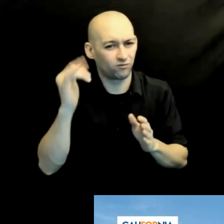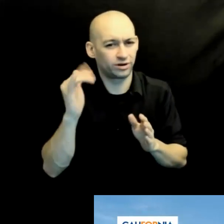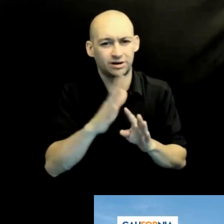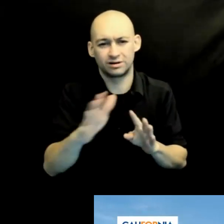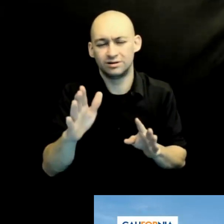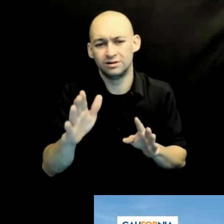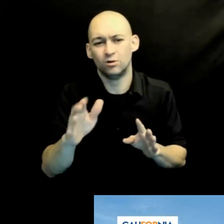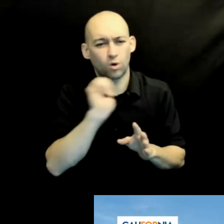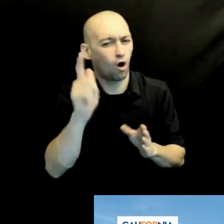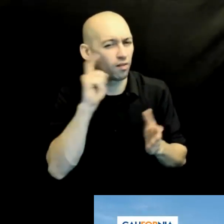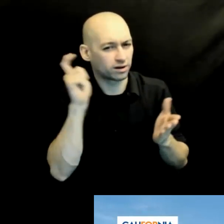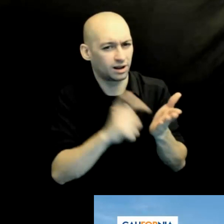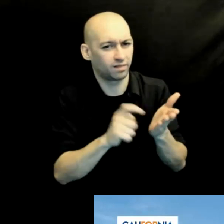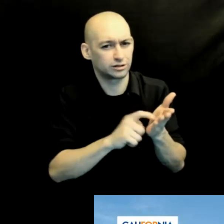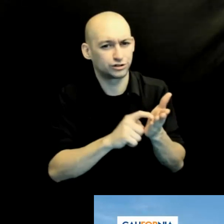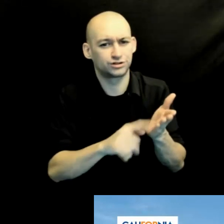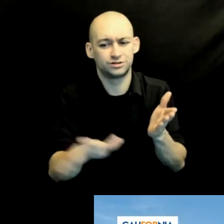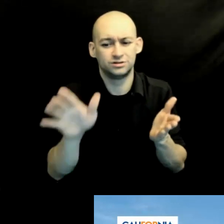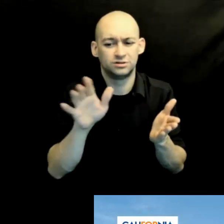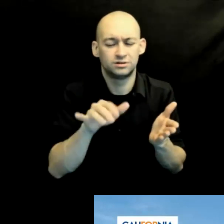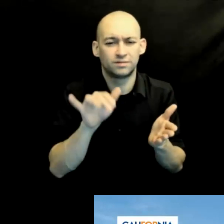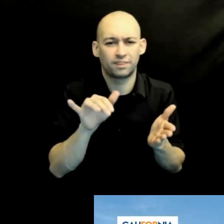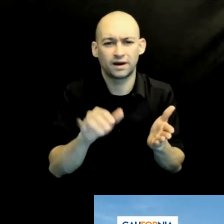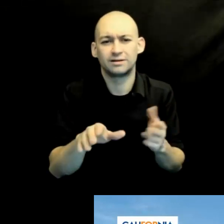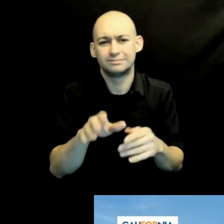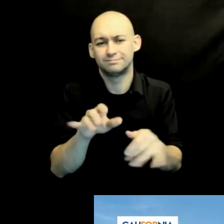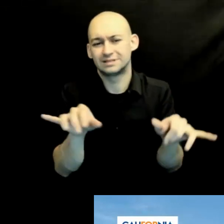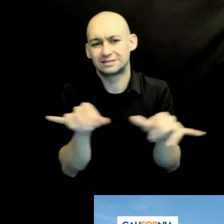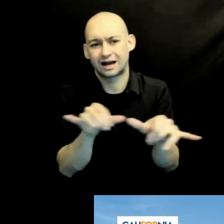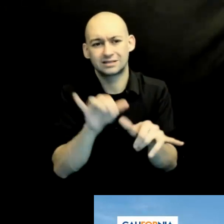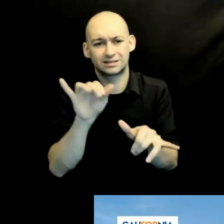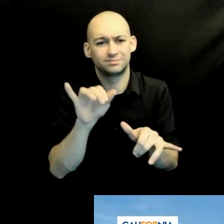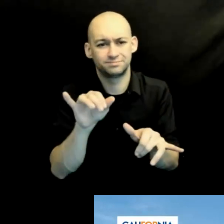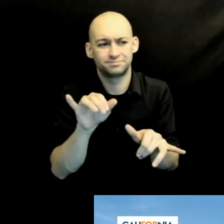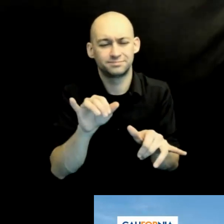can all acknowledge that, given the size of our geography and population and the level of need